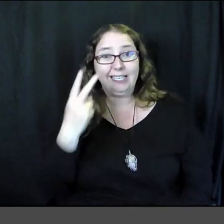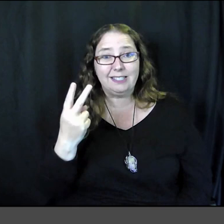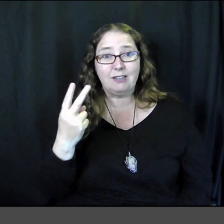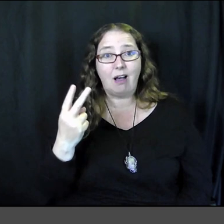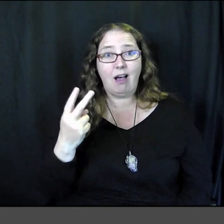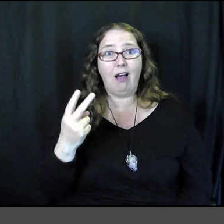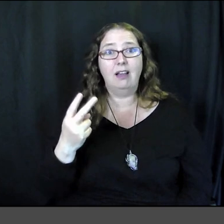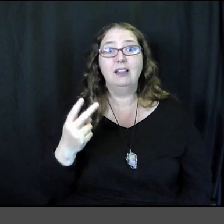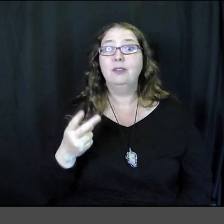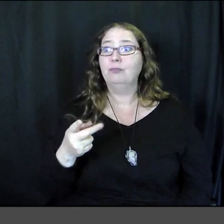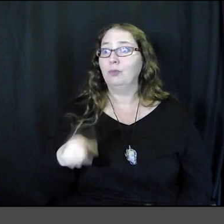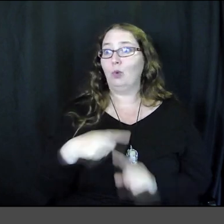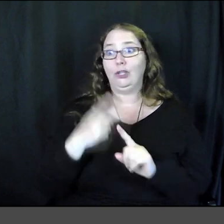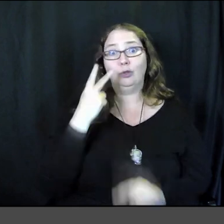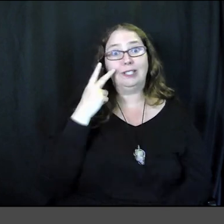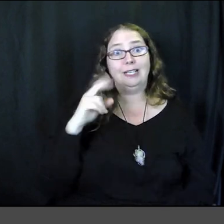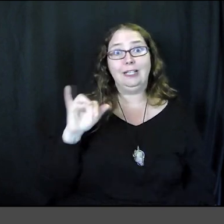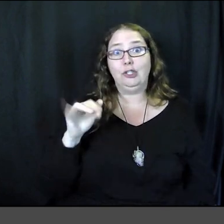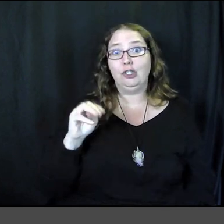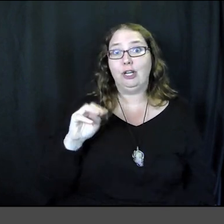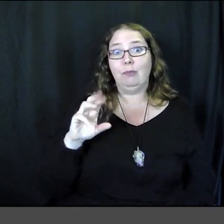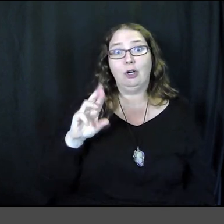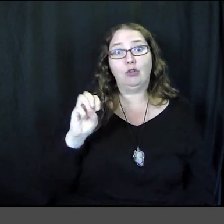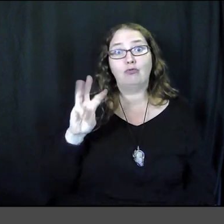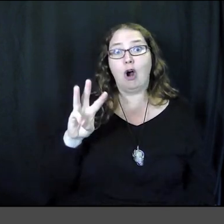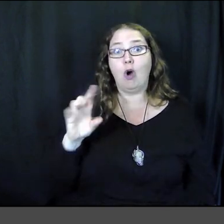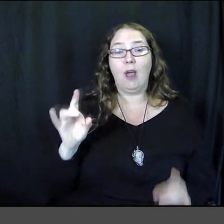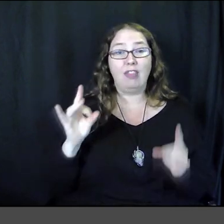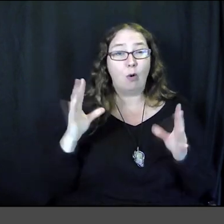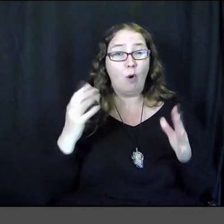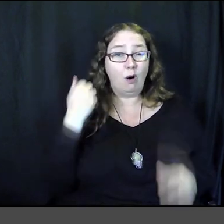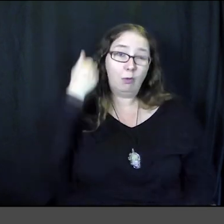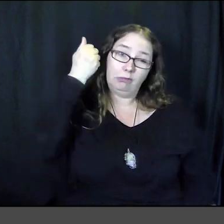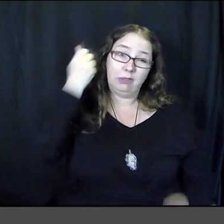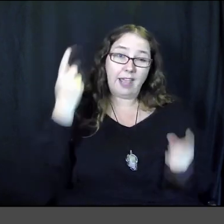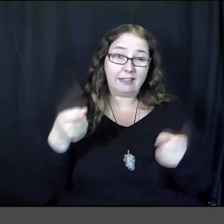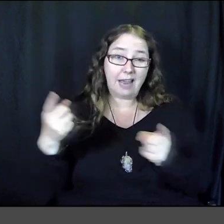AND THE MASSIVE LYNCHING THAT IS HAPPENING, THERE'S THIS KIND OF SENSE WHERE, YOU KNOW,